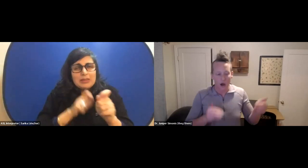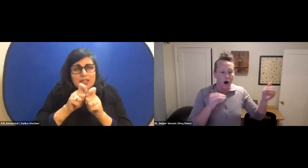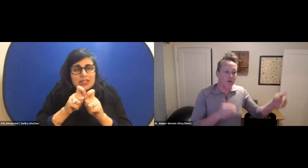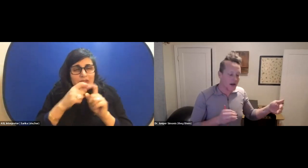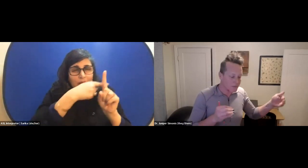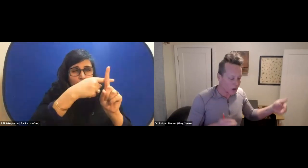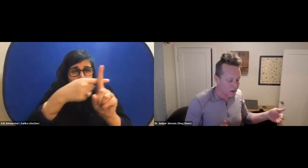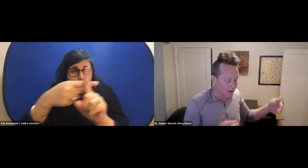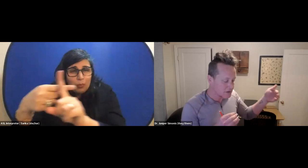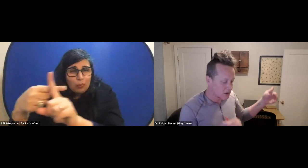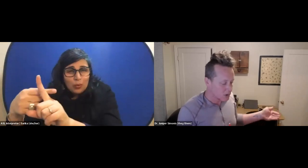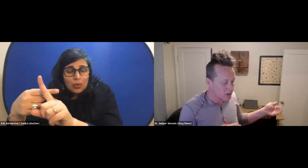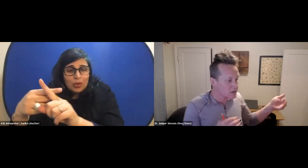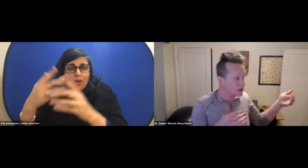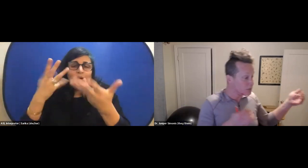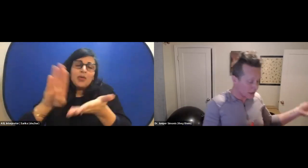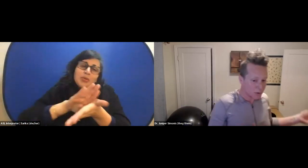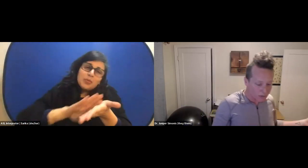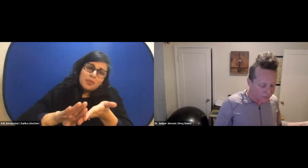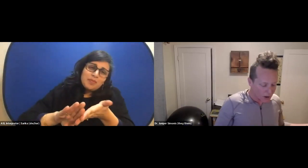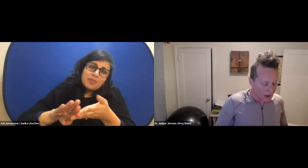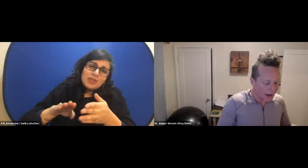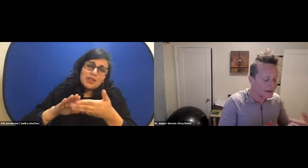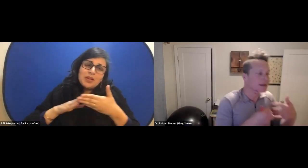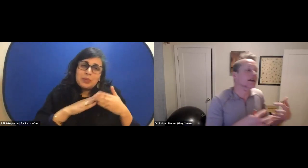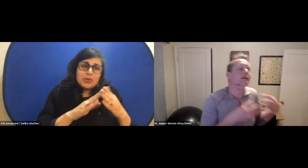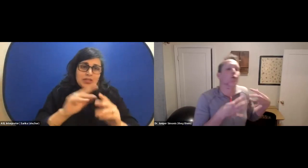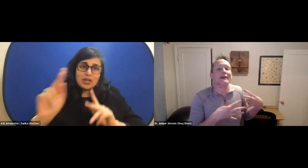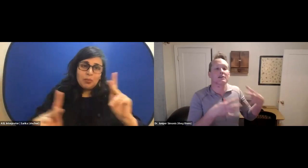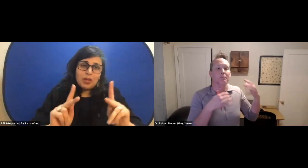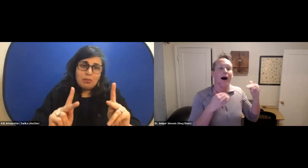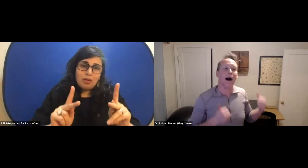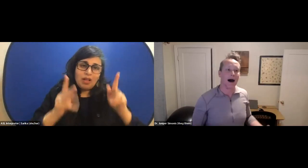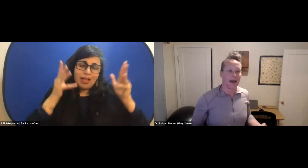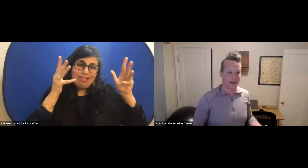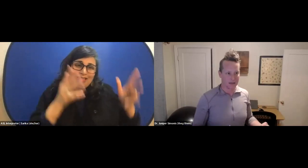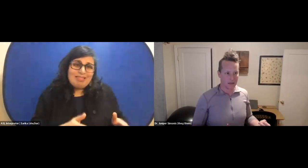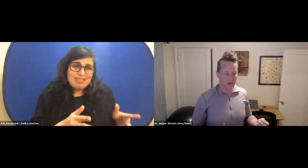disregard for human and echo system